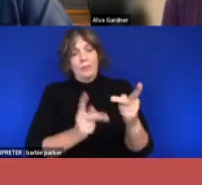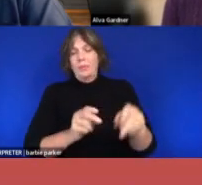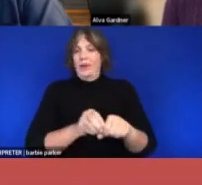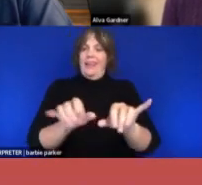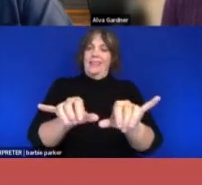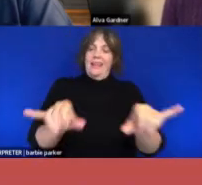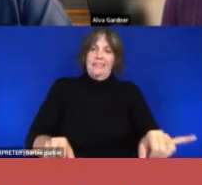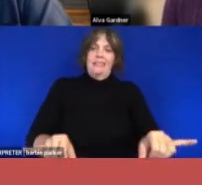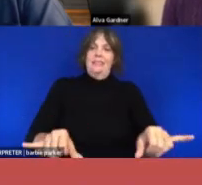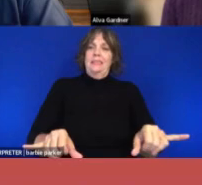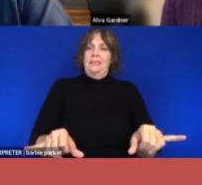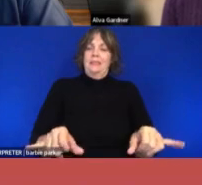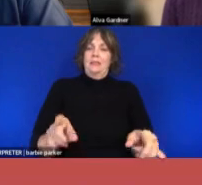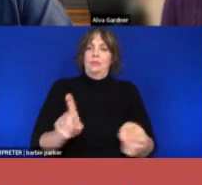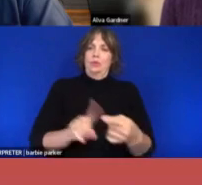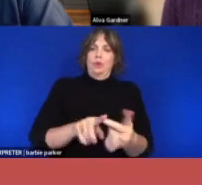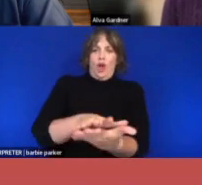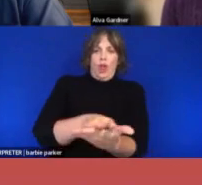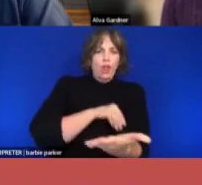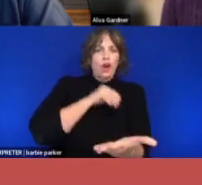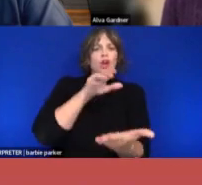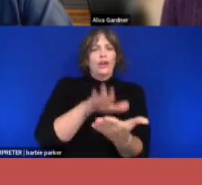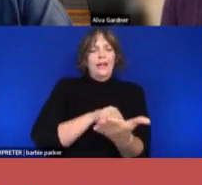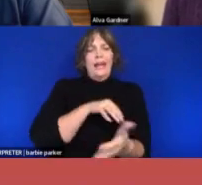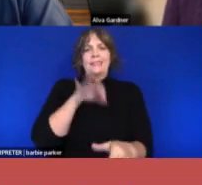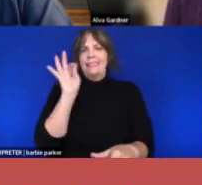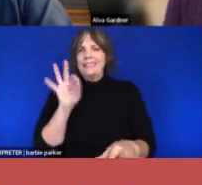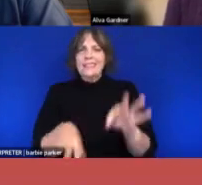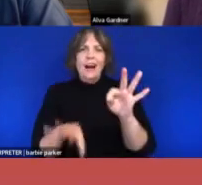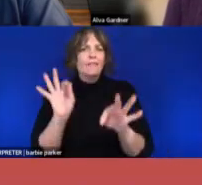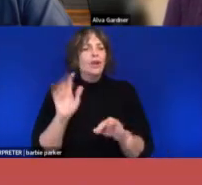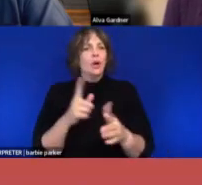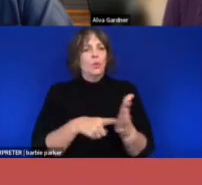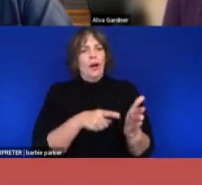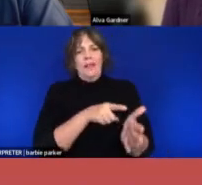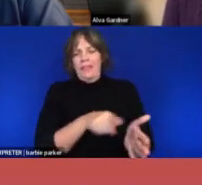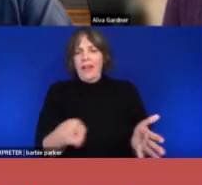in learning and discovering what it is they want, what their